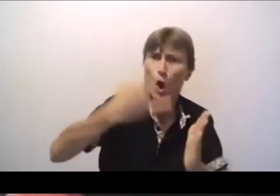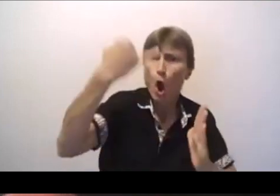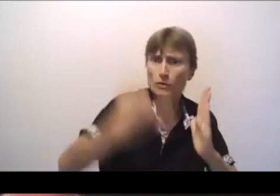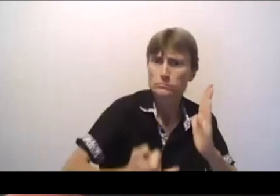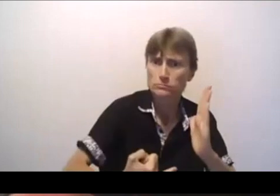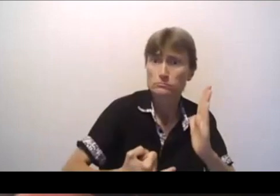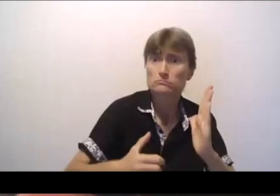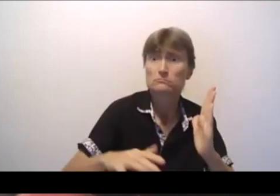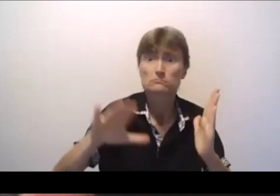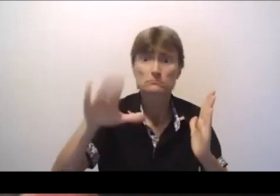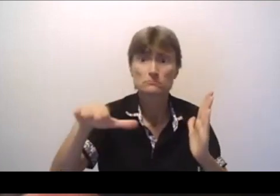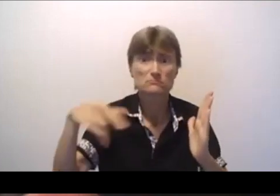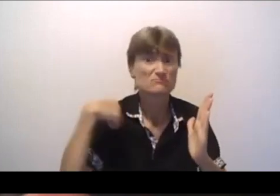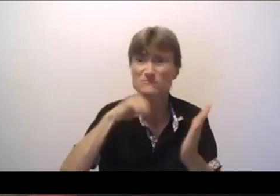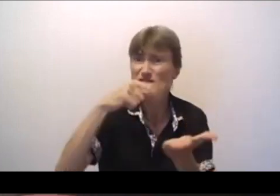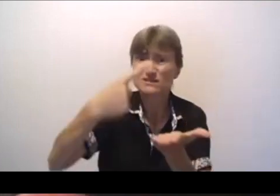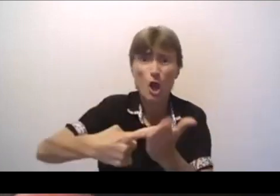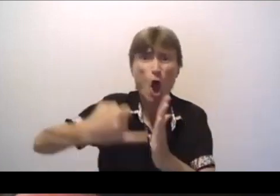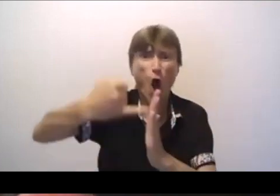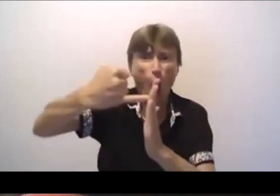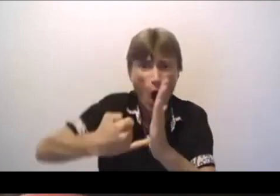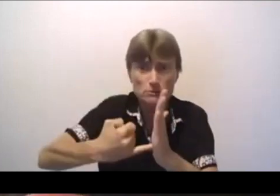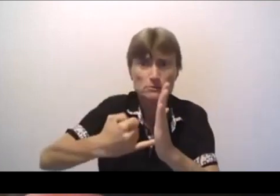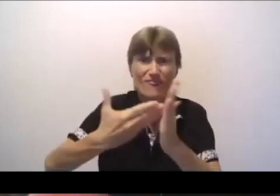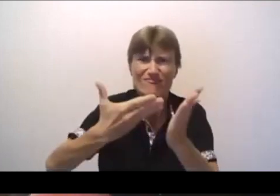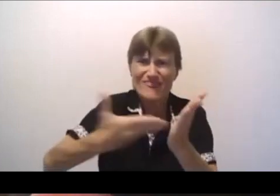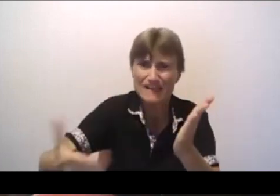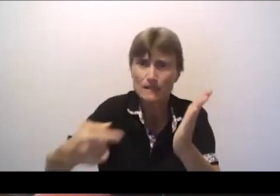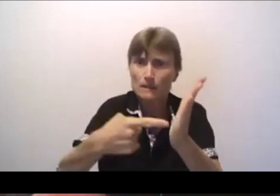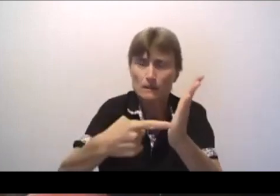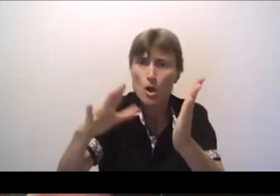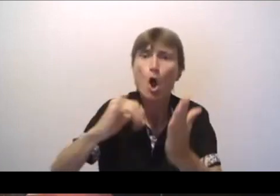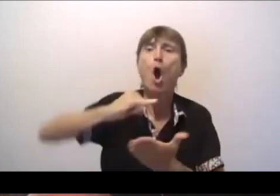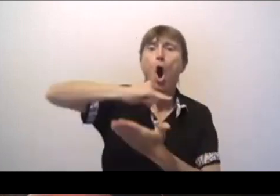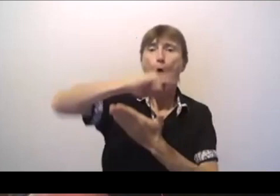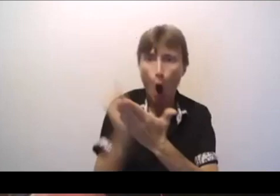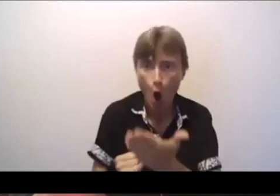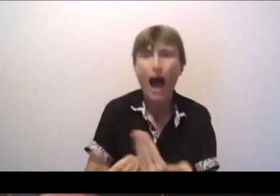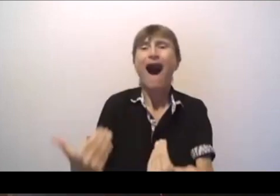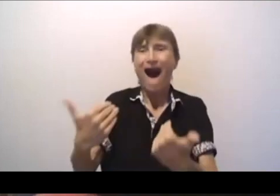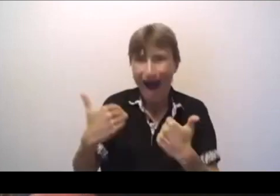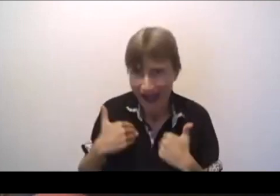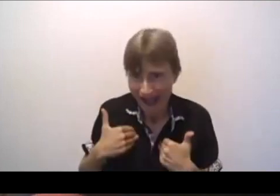talking about the arts we're talking about the arts playing their part in relation to everyone